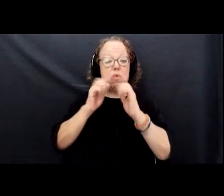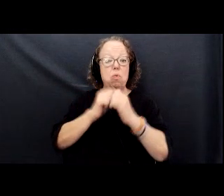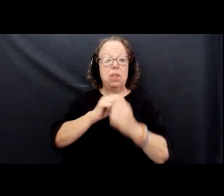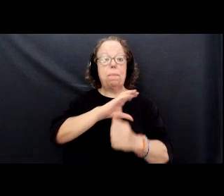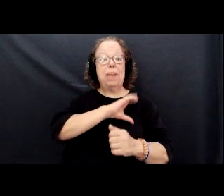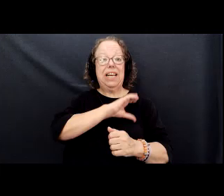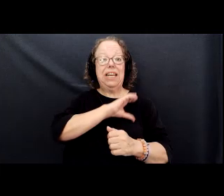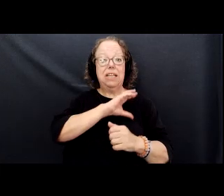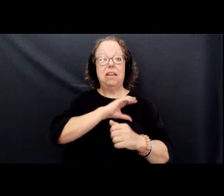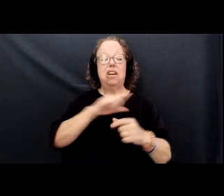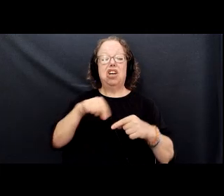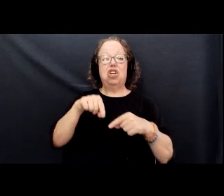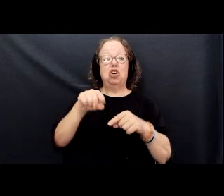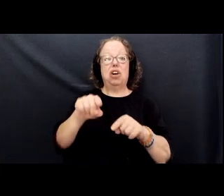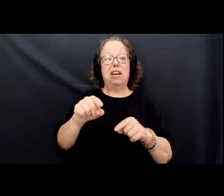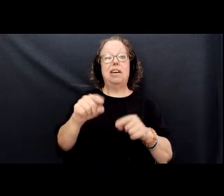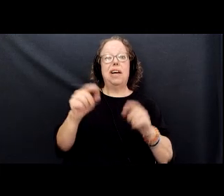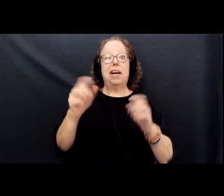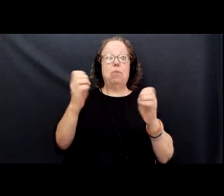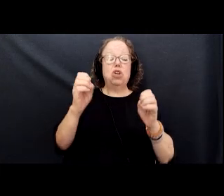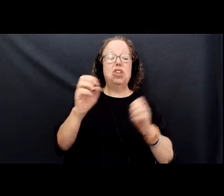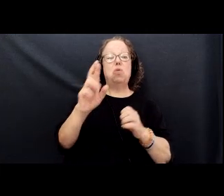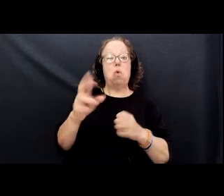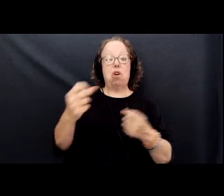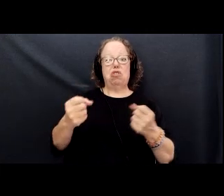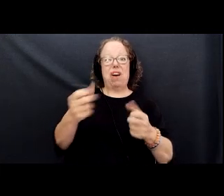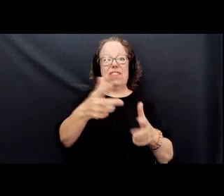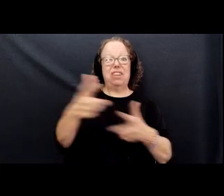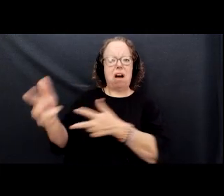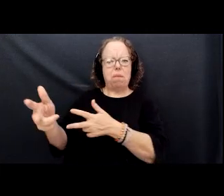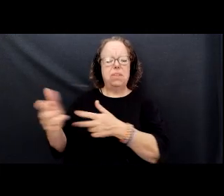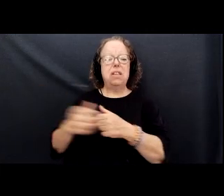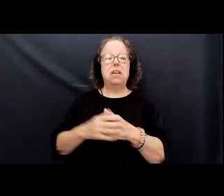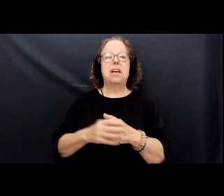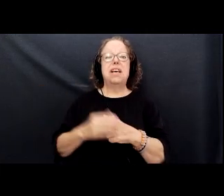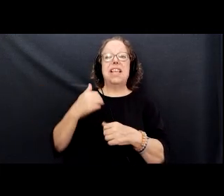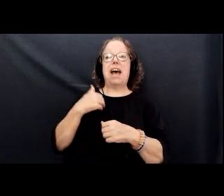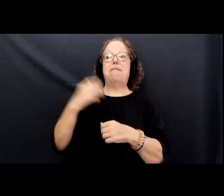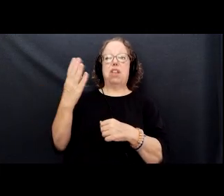during traffic stops or emergencies. They also have the blue envelope program which is a